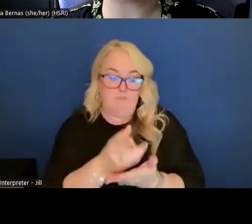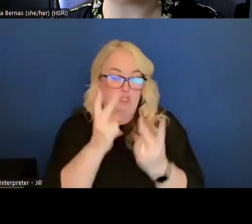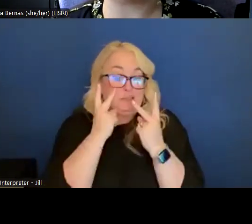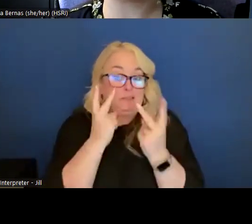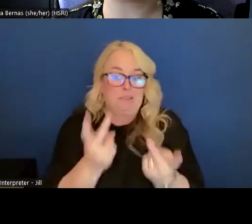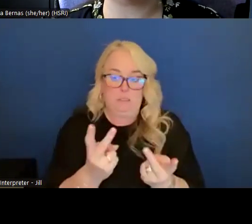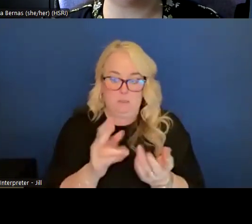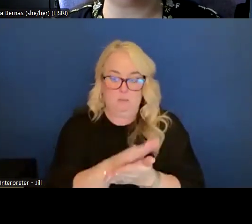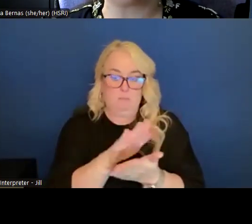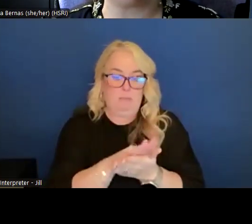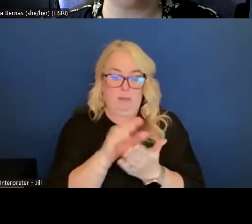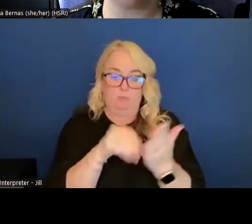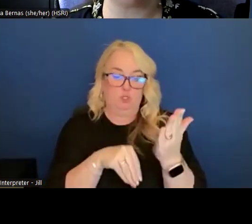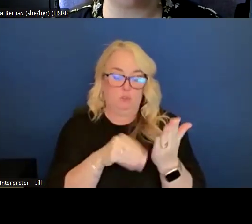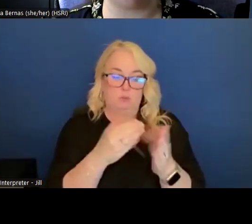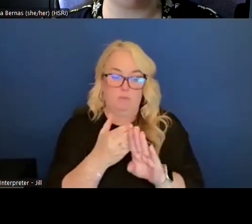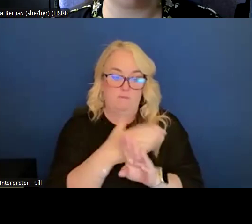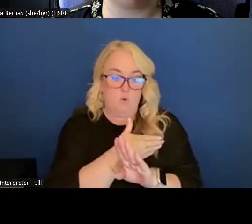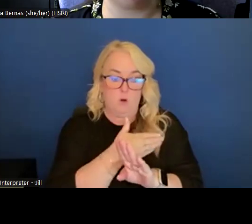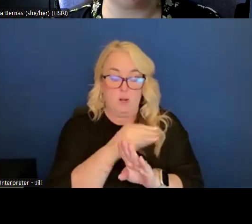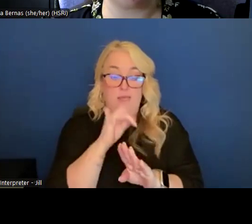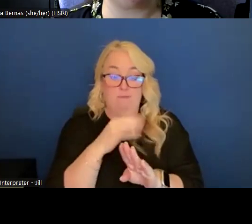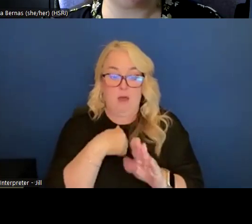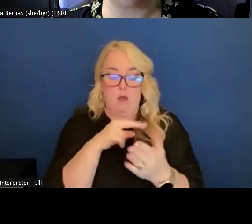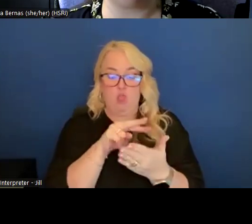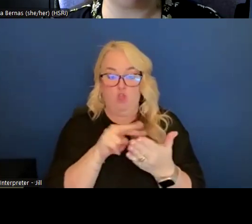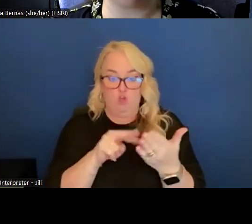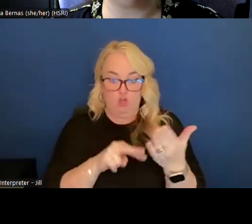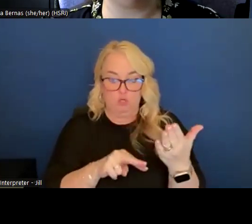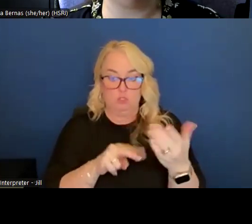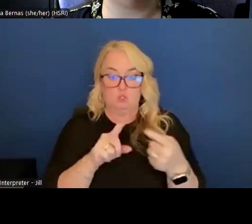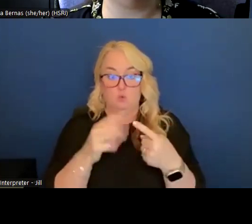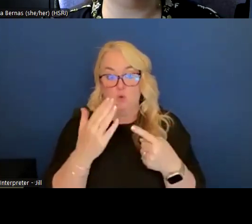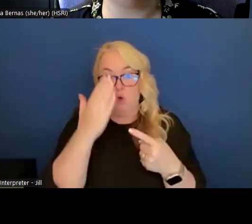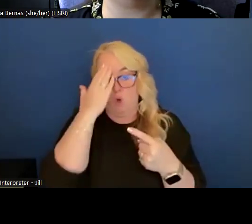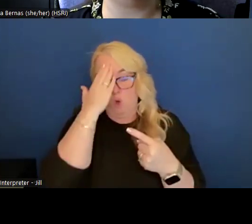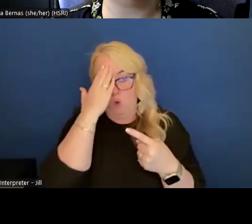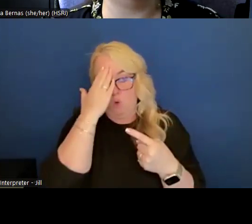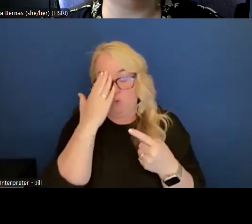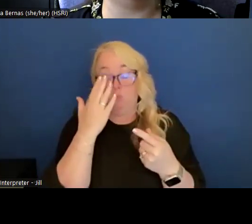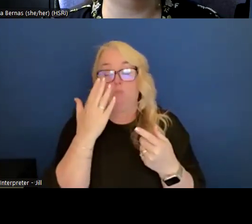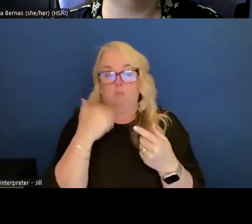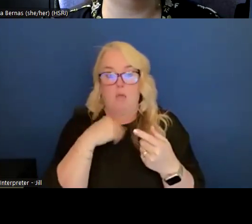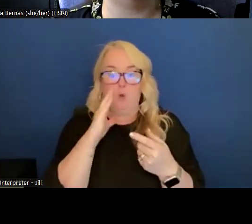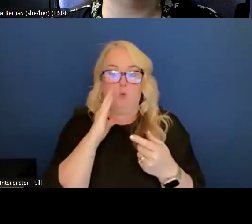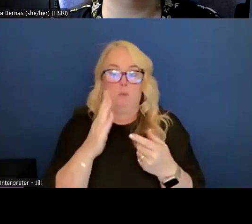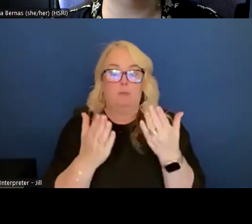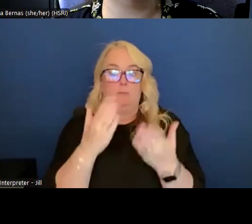So, I think if I looked at a waiver a little bit earlier and known what I was in for, I would have been better prepared. So I